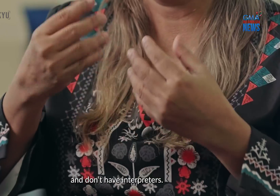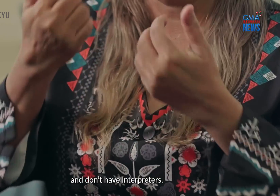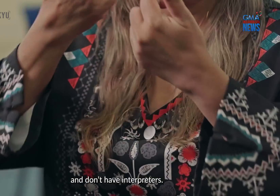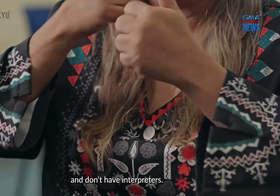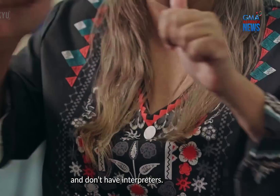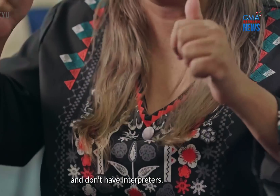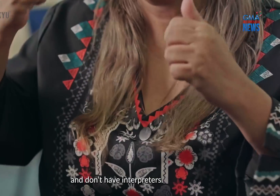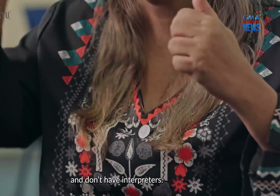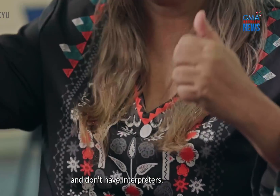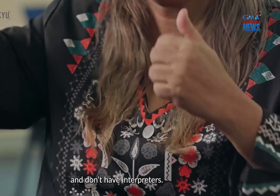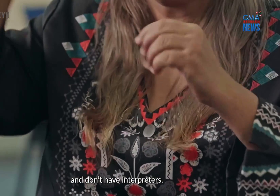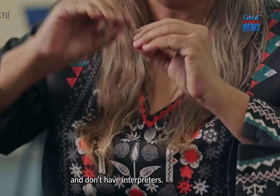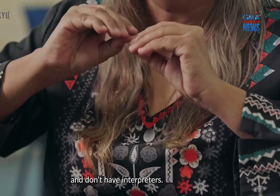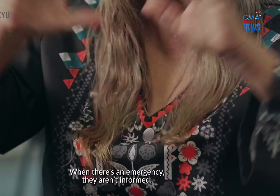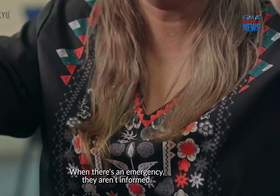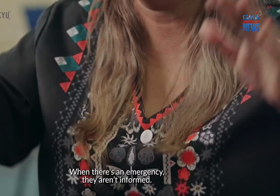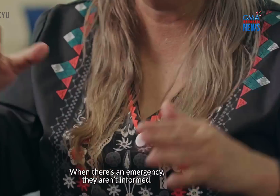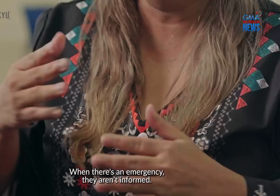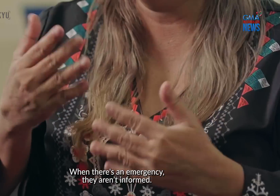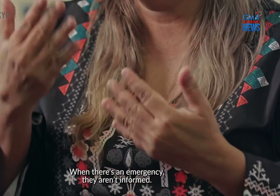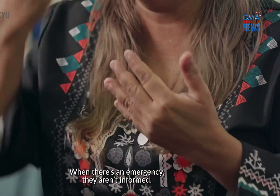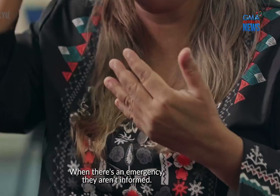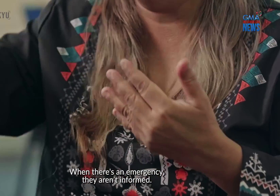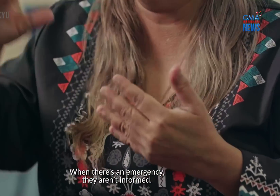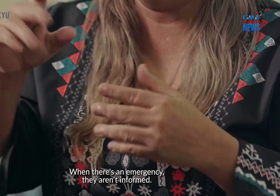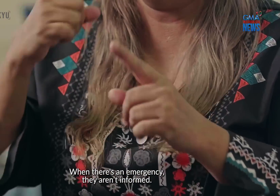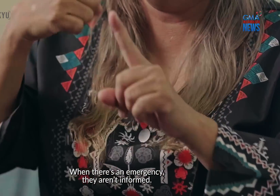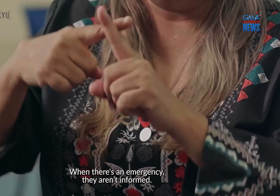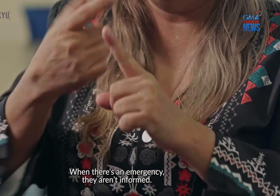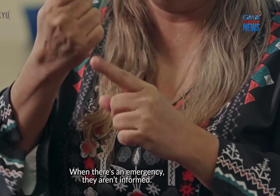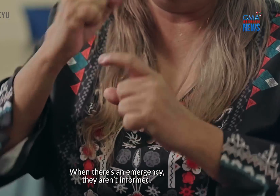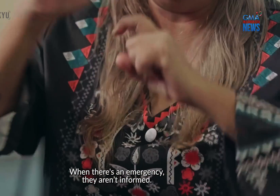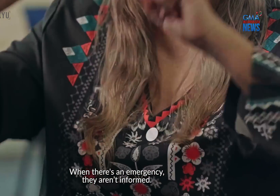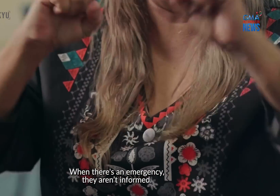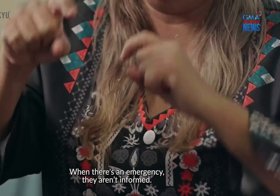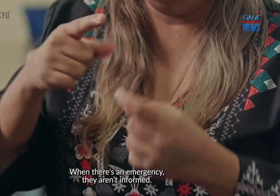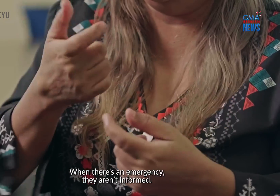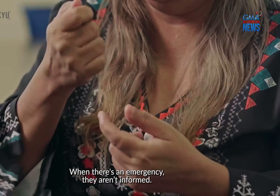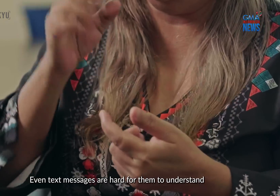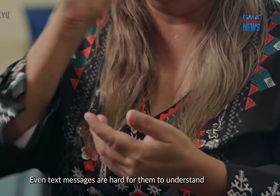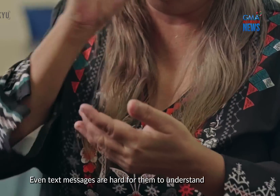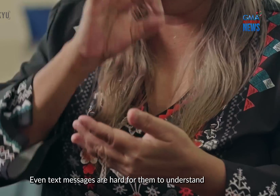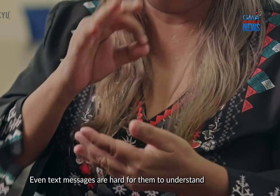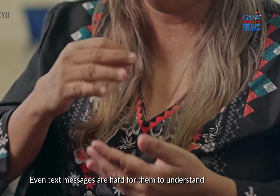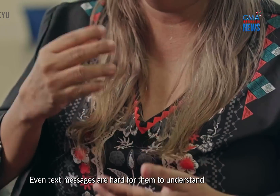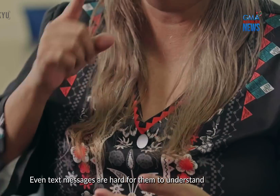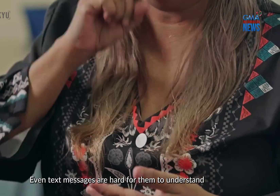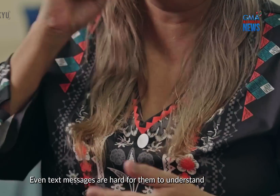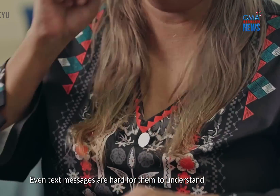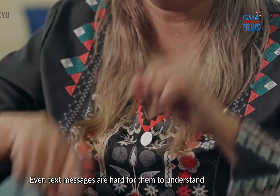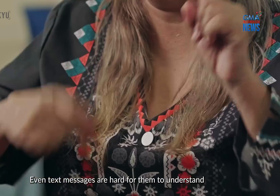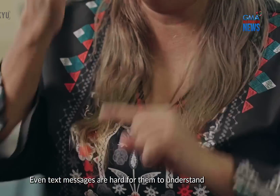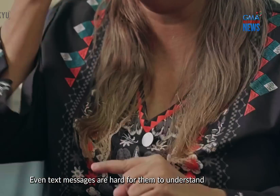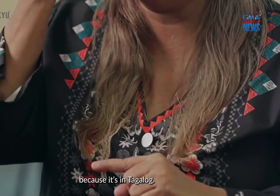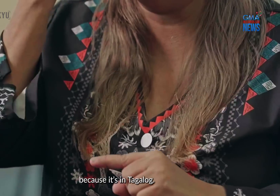because they face communication barriers, lack accessibility to information,